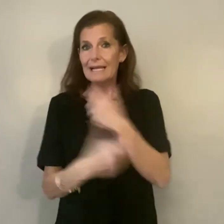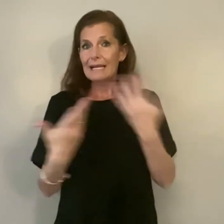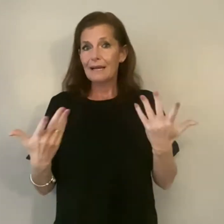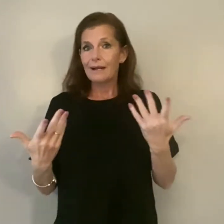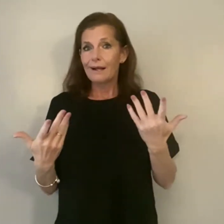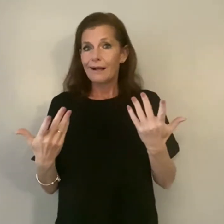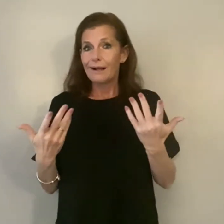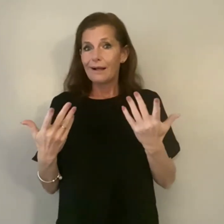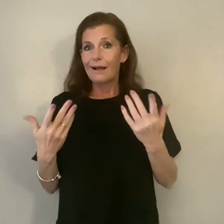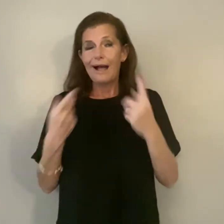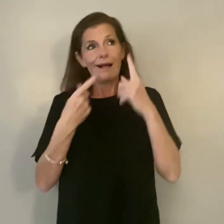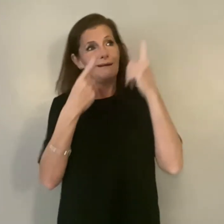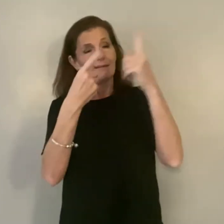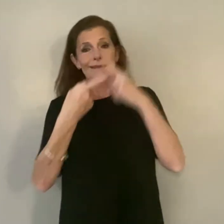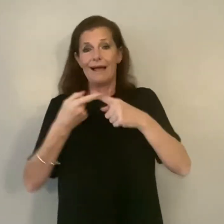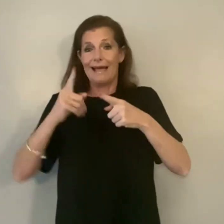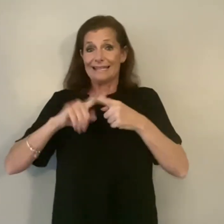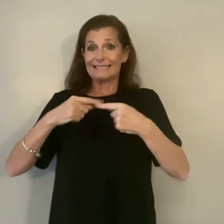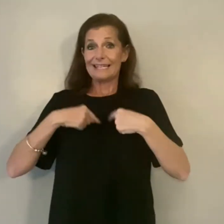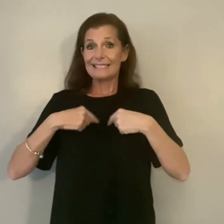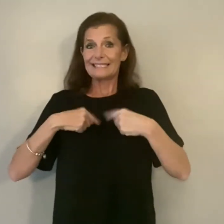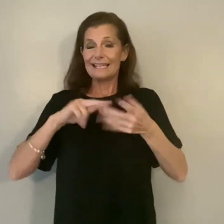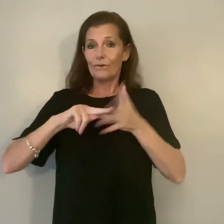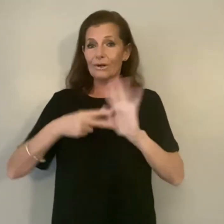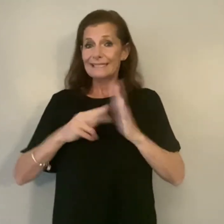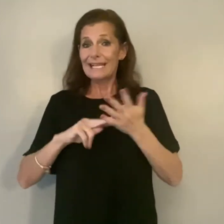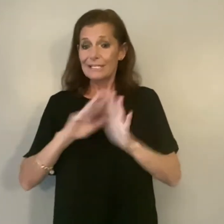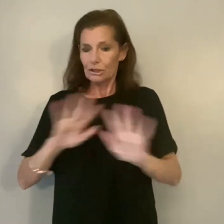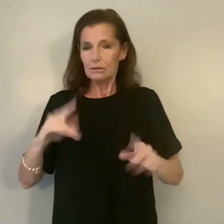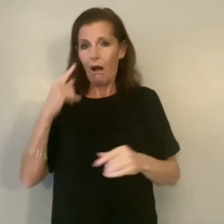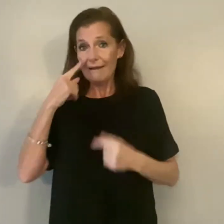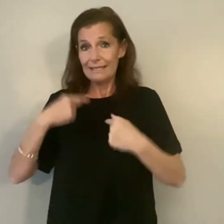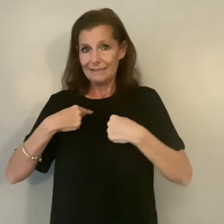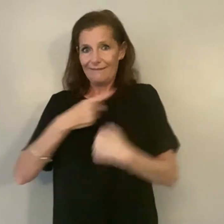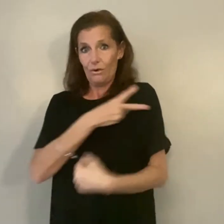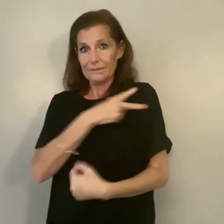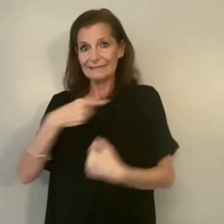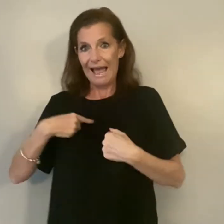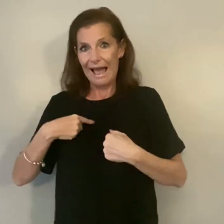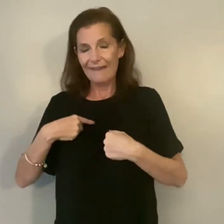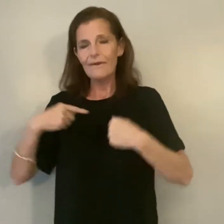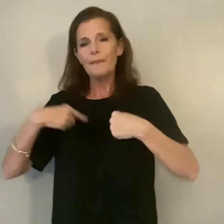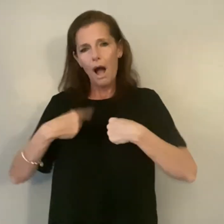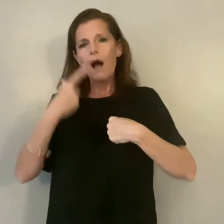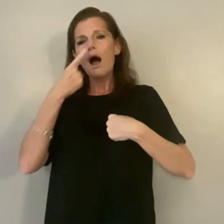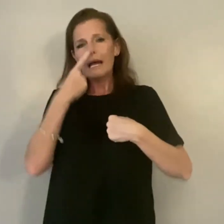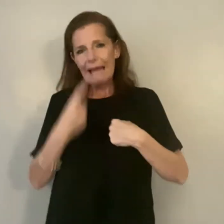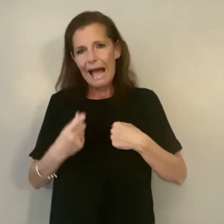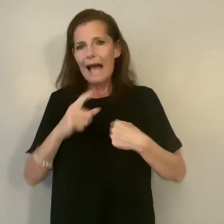and as executives and organizations, that's, that's not easy but it's easier to envisage